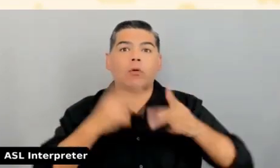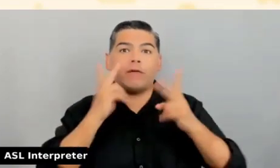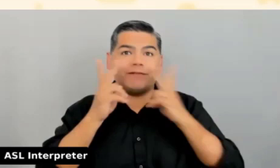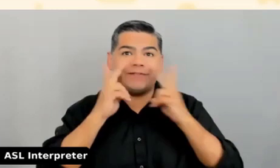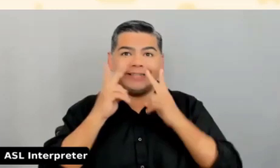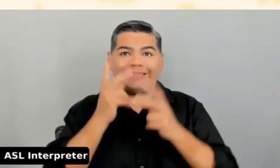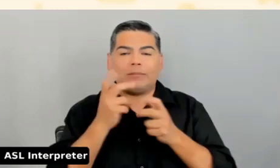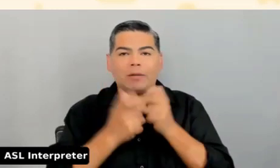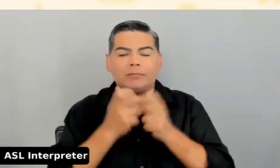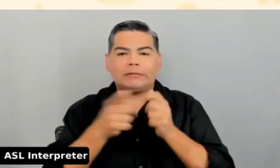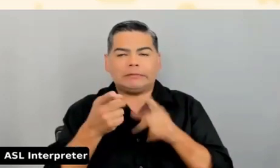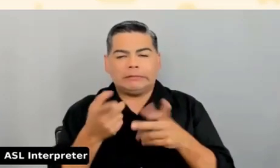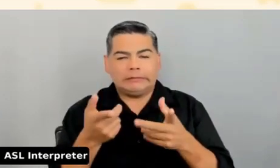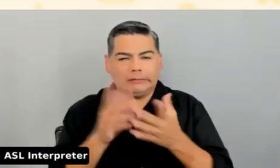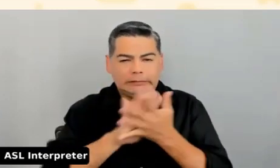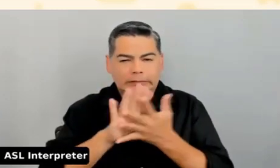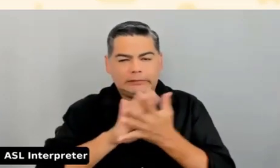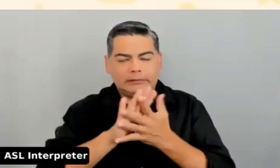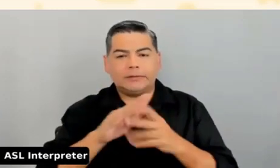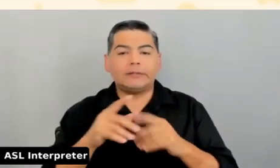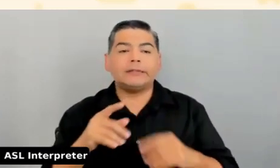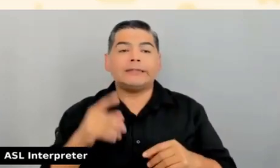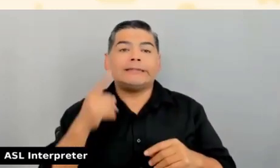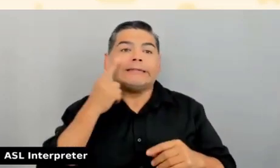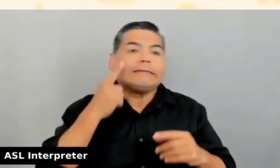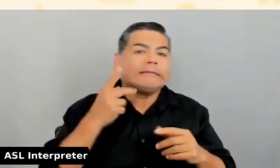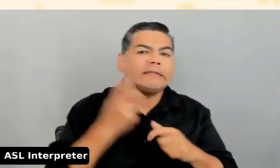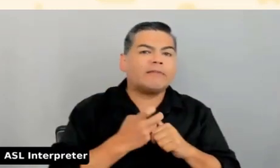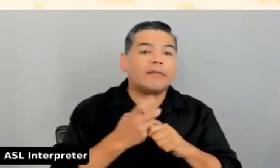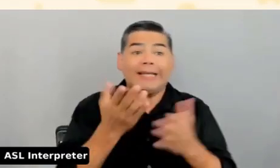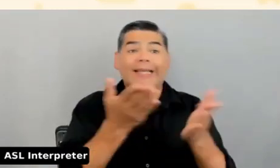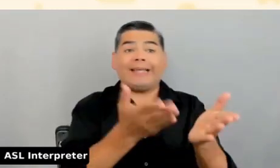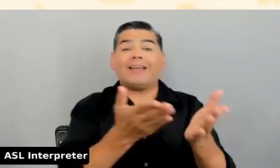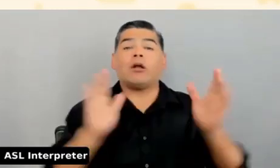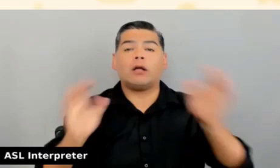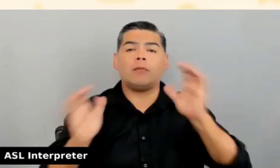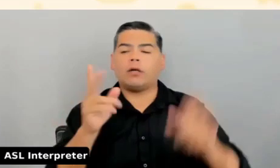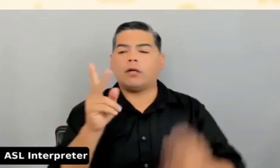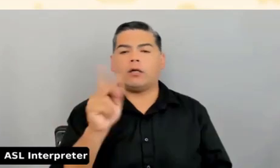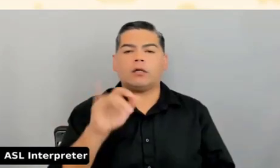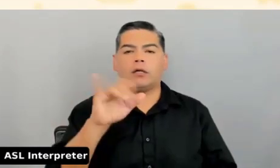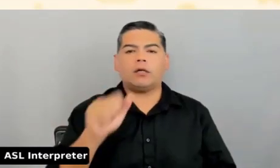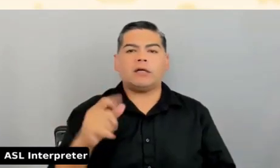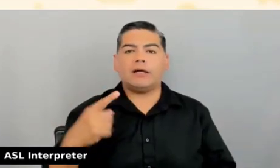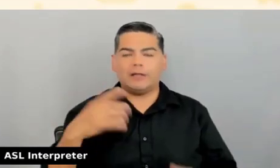Over here, on Kaya, we have the same search bar. And it has a nice dark border, which is clear